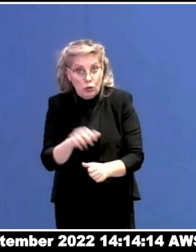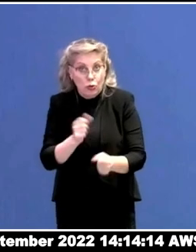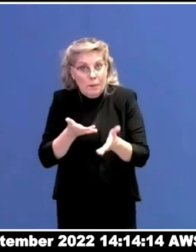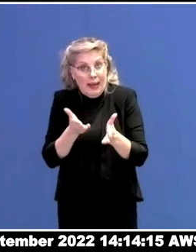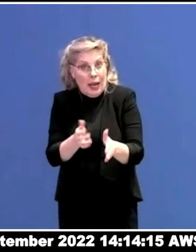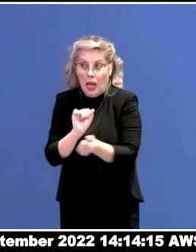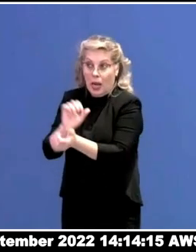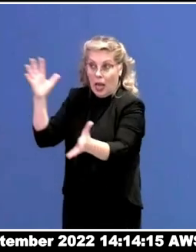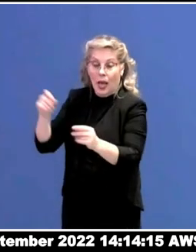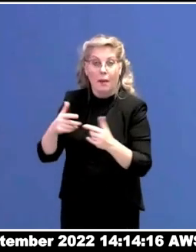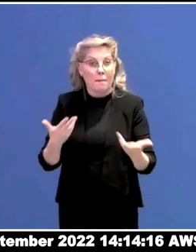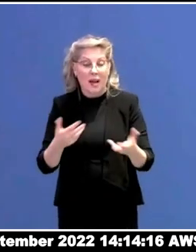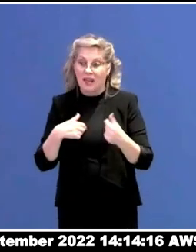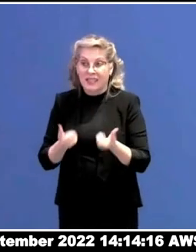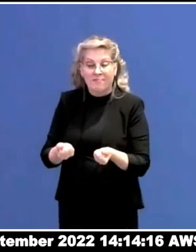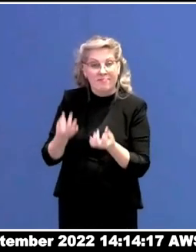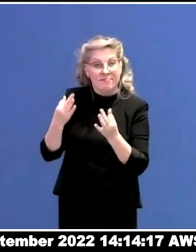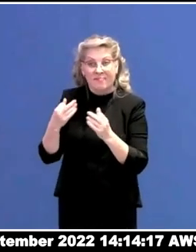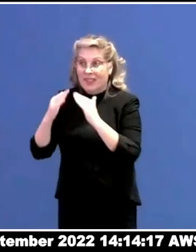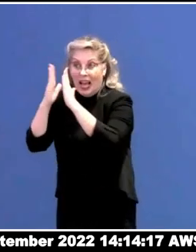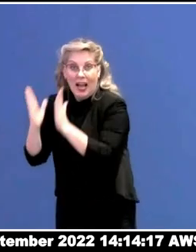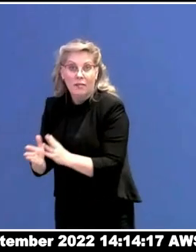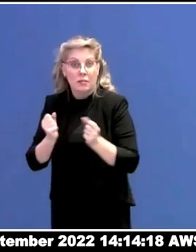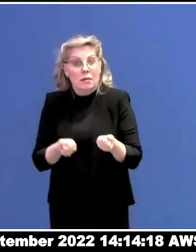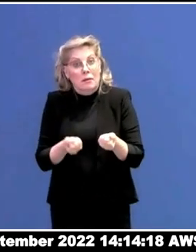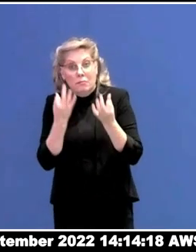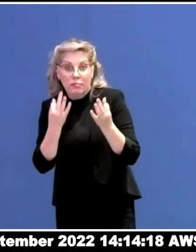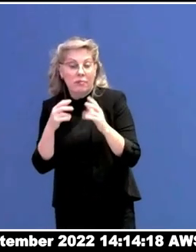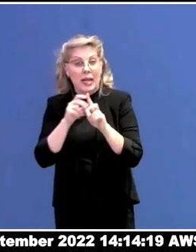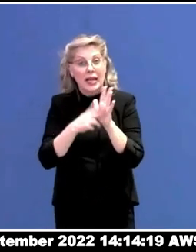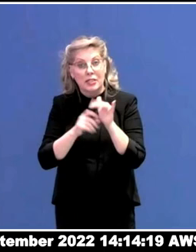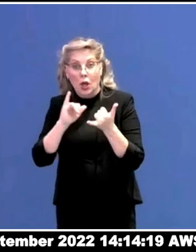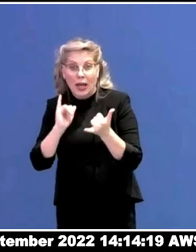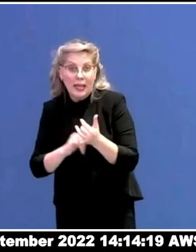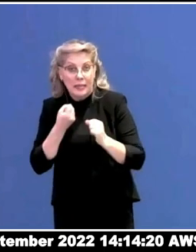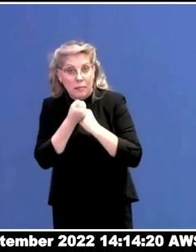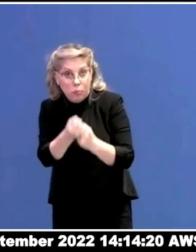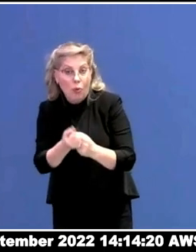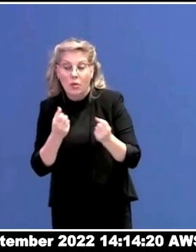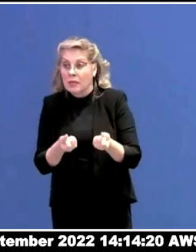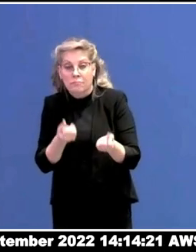So, there is all that complication. So, of course, all those departments do play a huge role, but they seem to stay in their